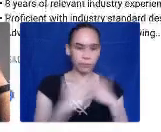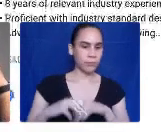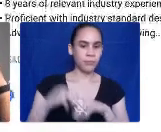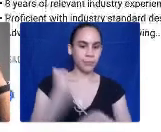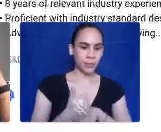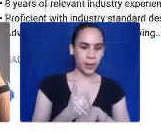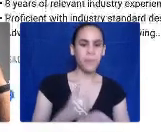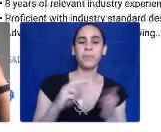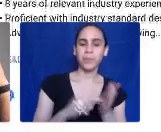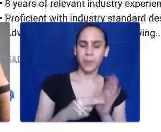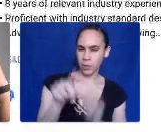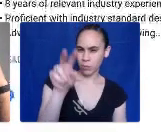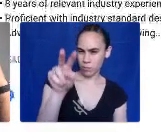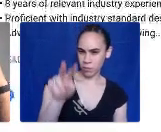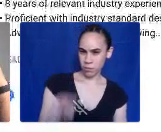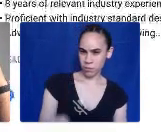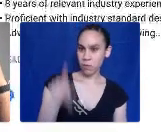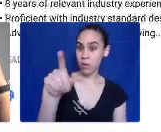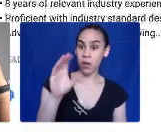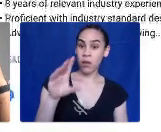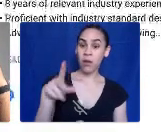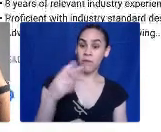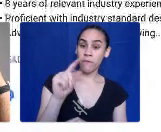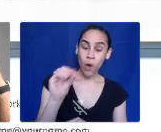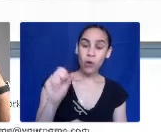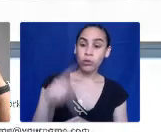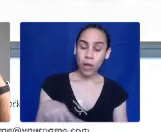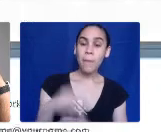look what they're talking about about photoshop illustrator sketch so make sure you have those